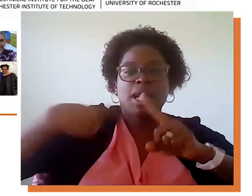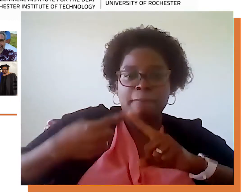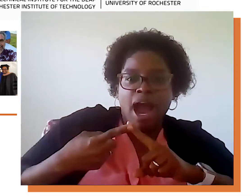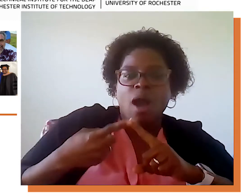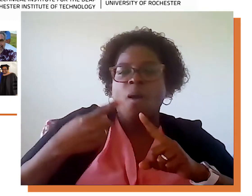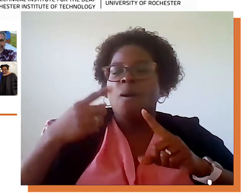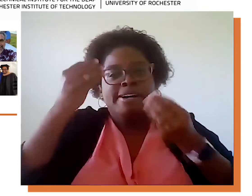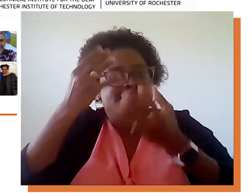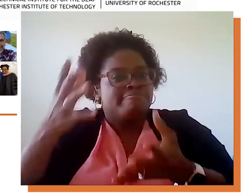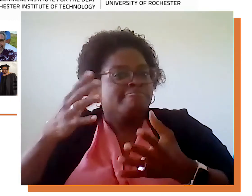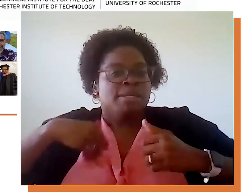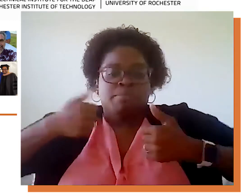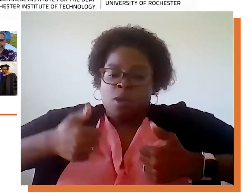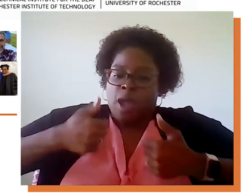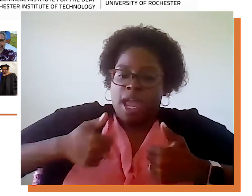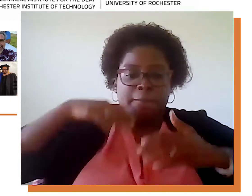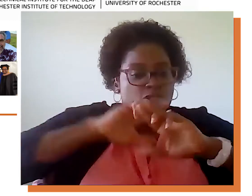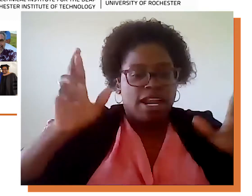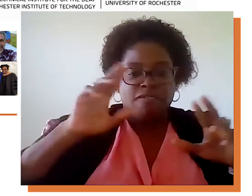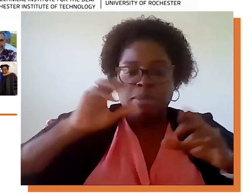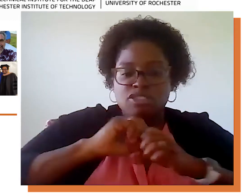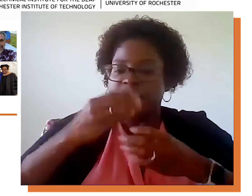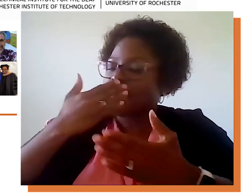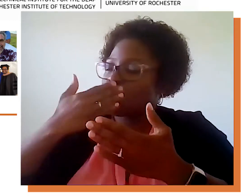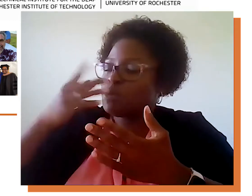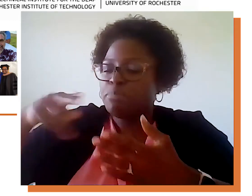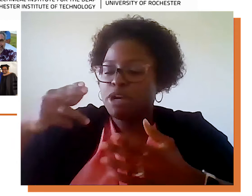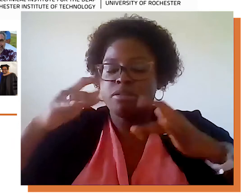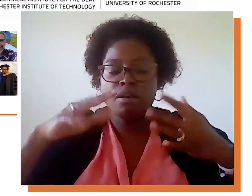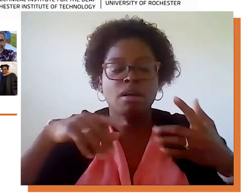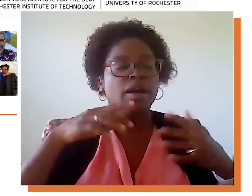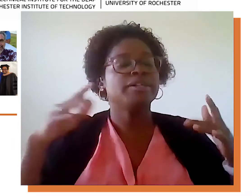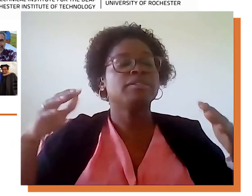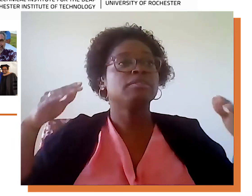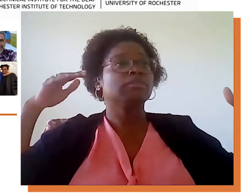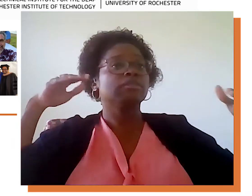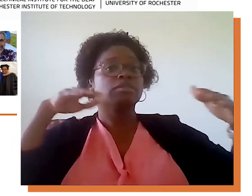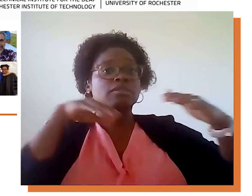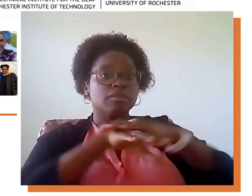and they were just like, "Ok, you got this," and I was ready to go in and defend my dissertation,